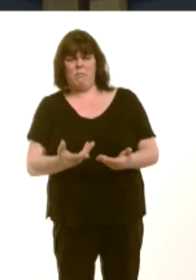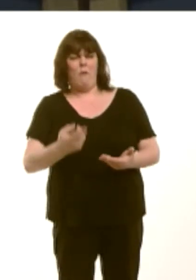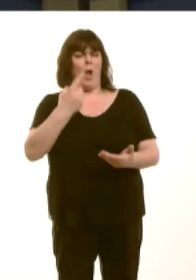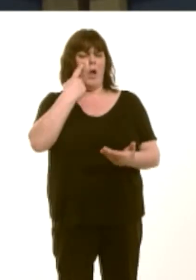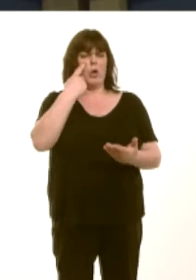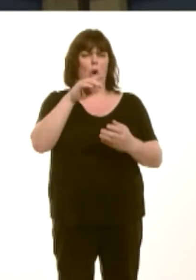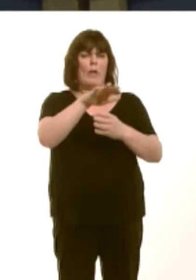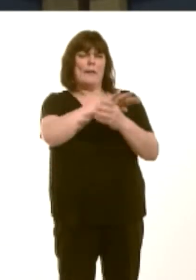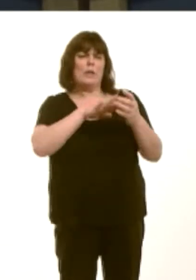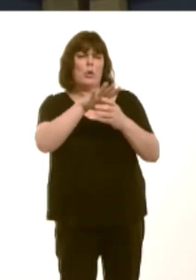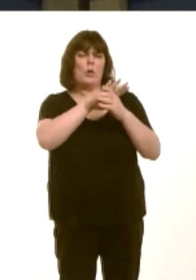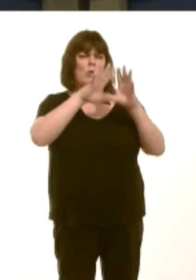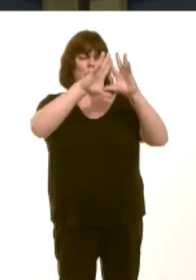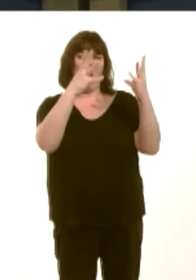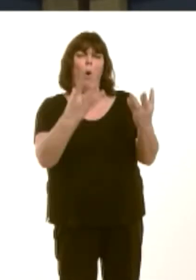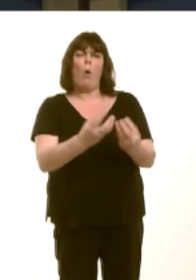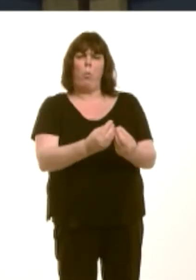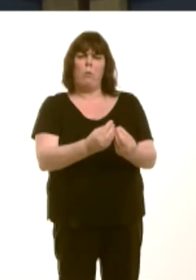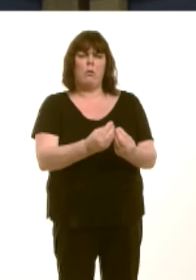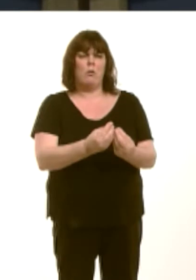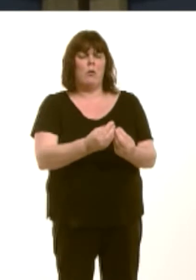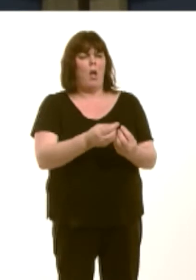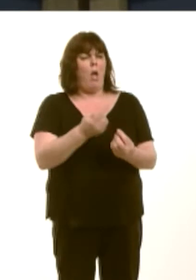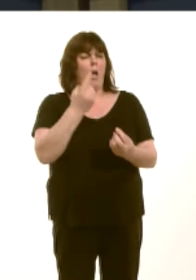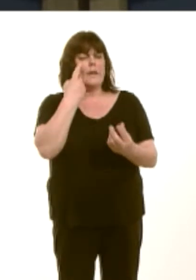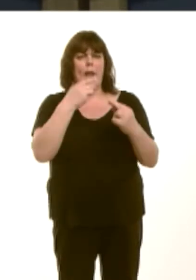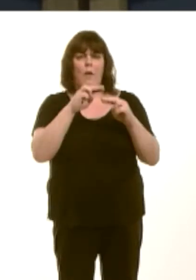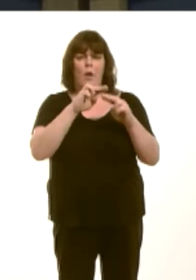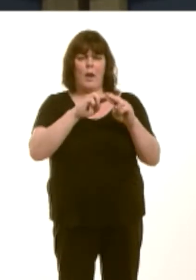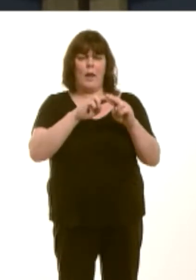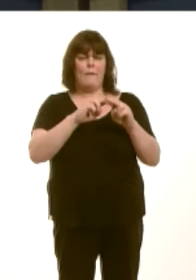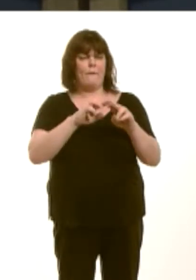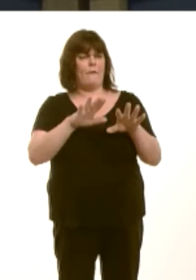Shouldnít we seek to establish in the west something similar to the former development